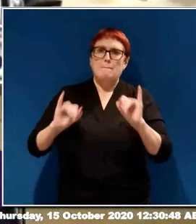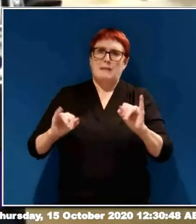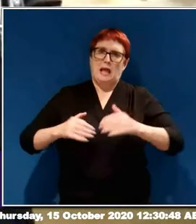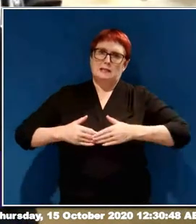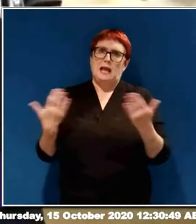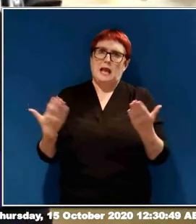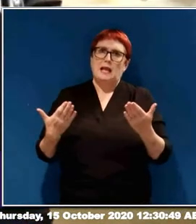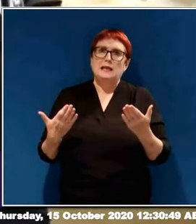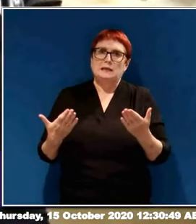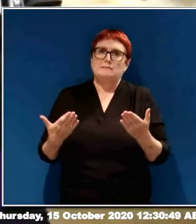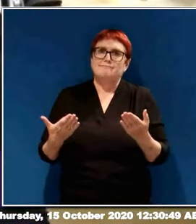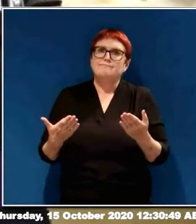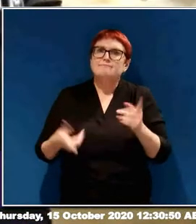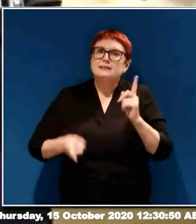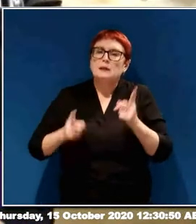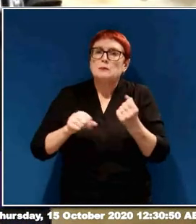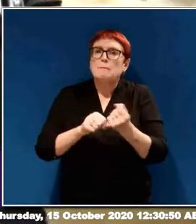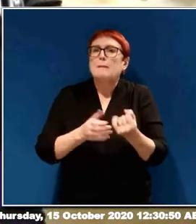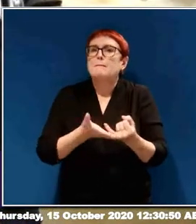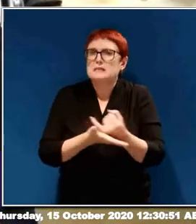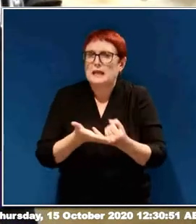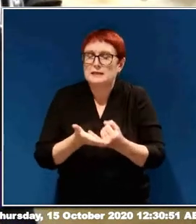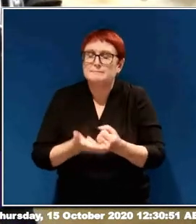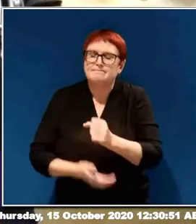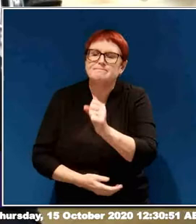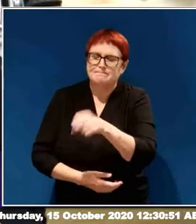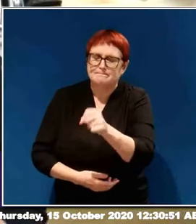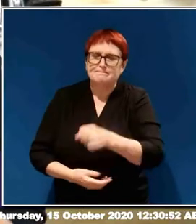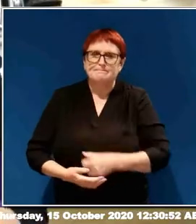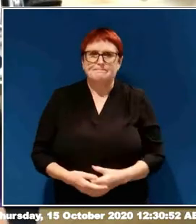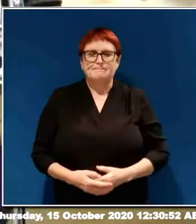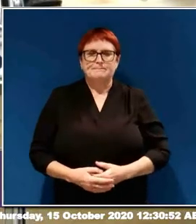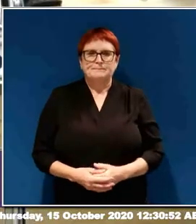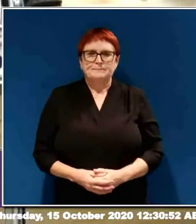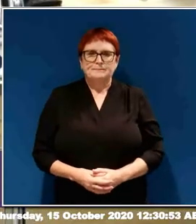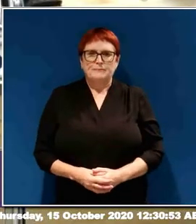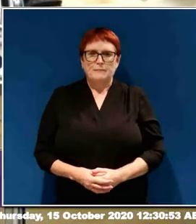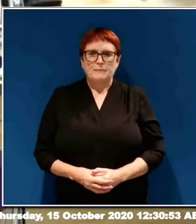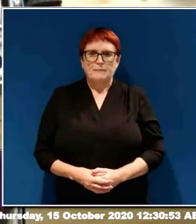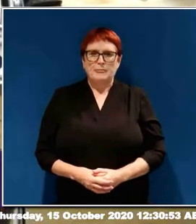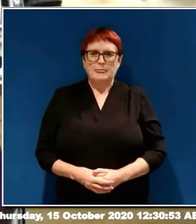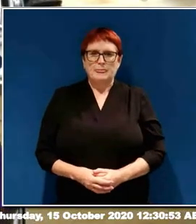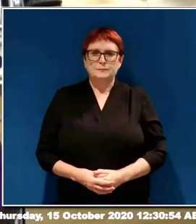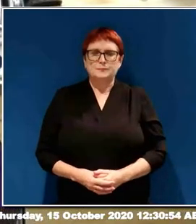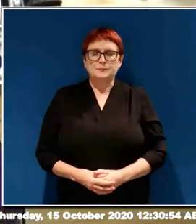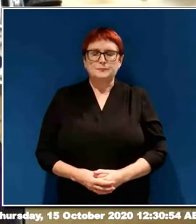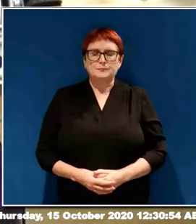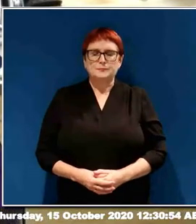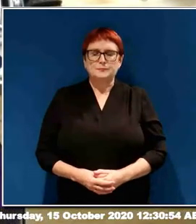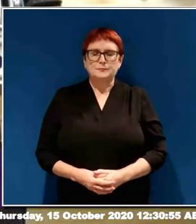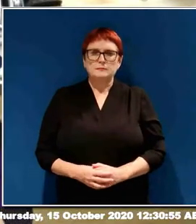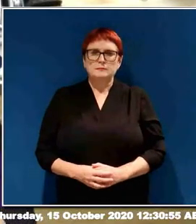So to your knowledge